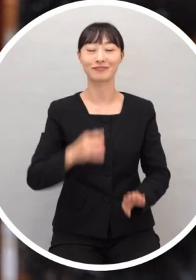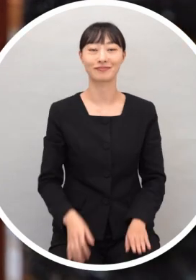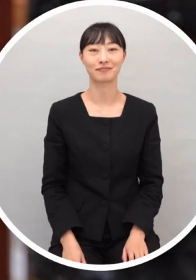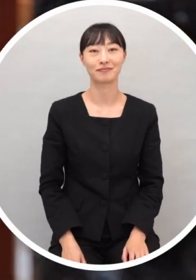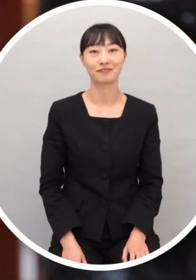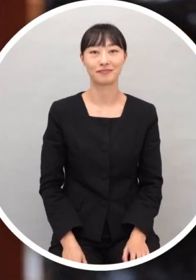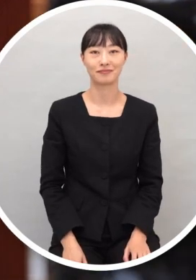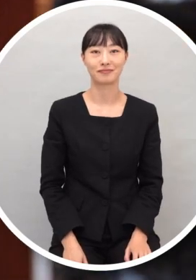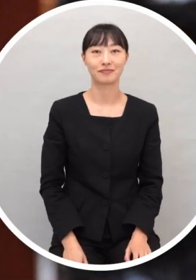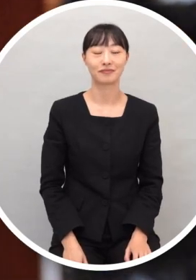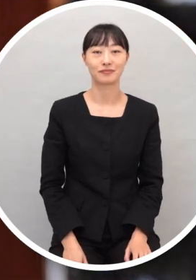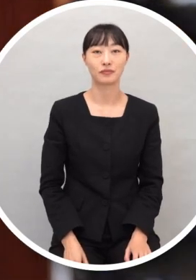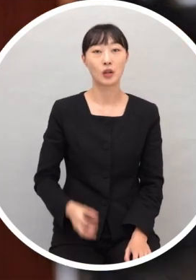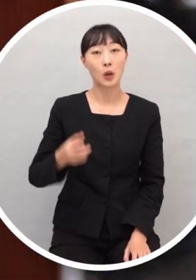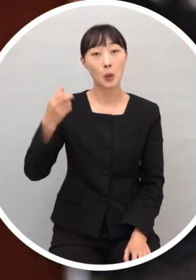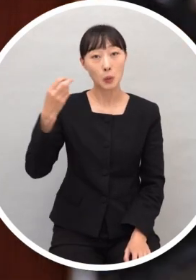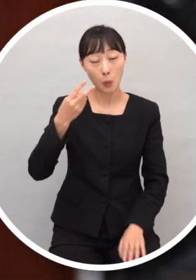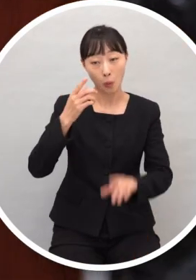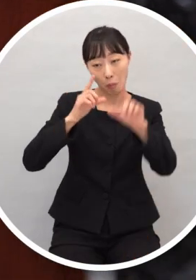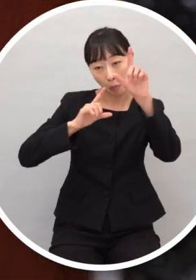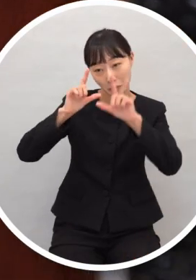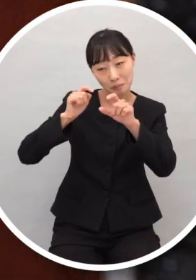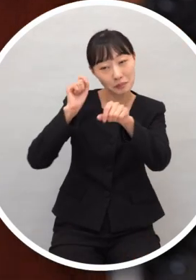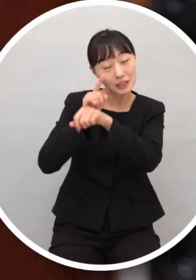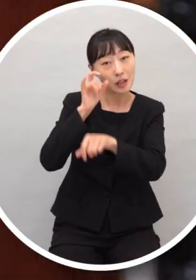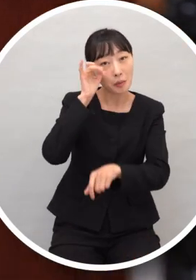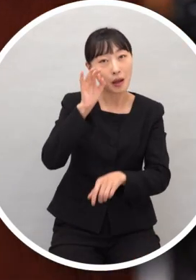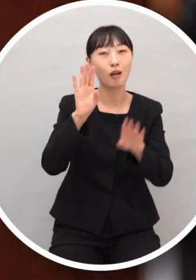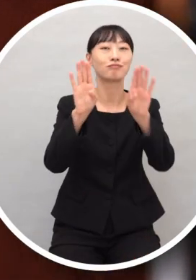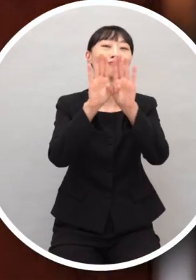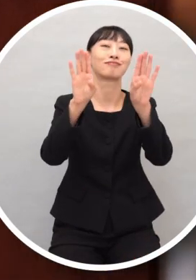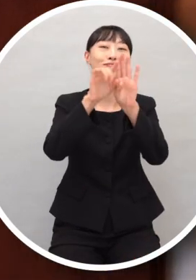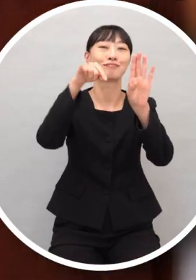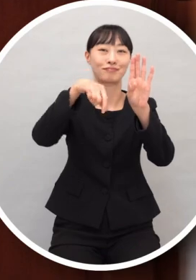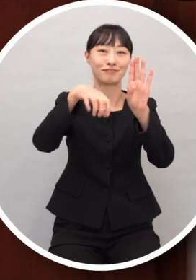Another structural feature of the dosi hanok is the mungan(문간) doorway.